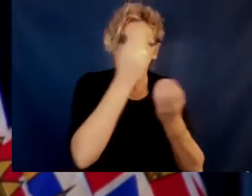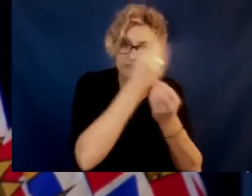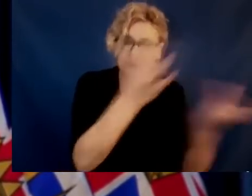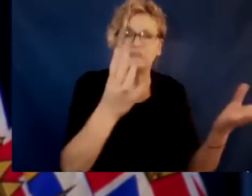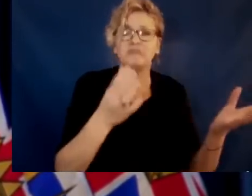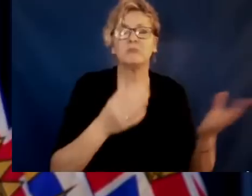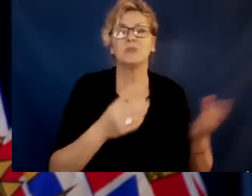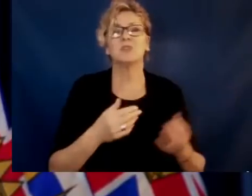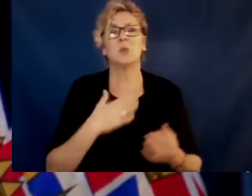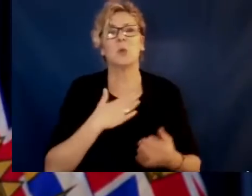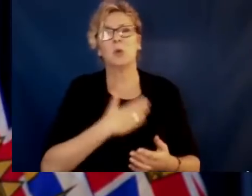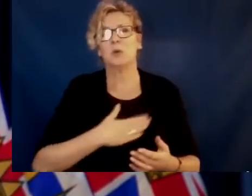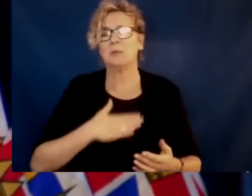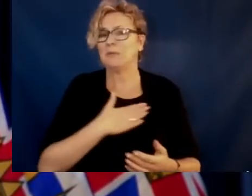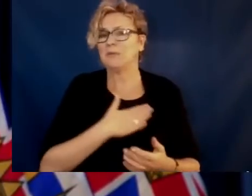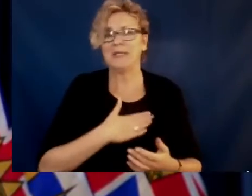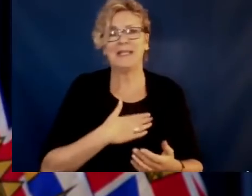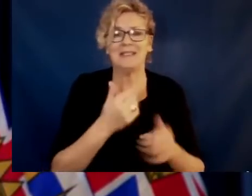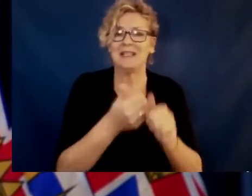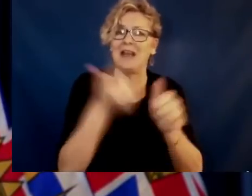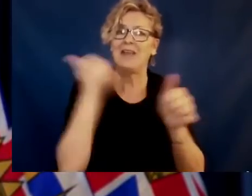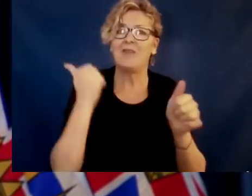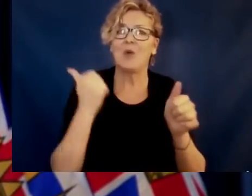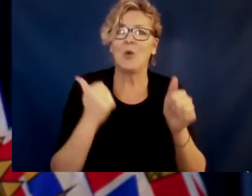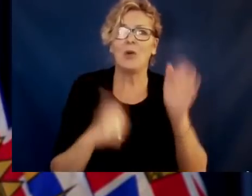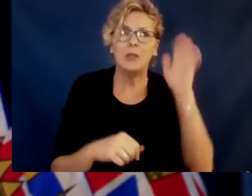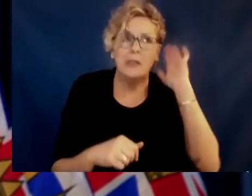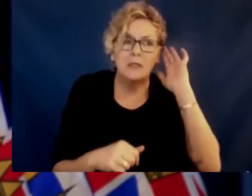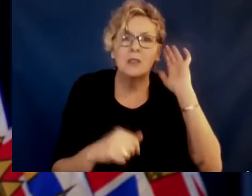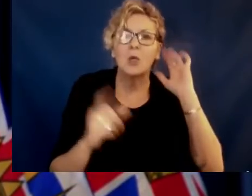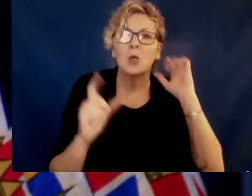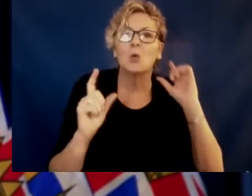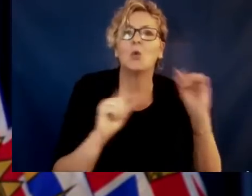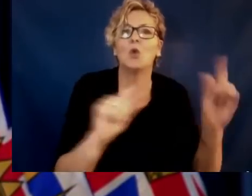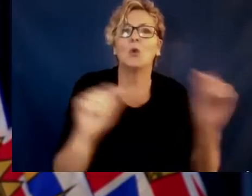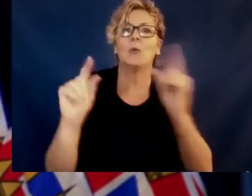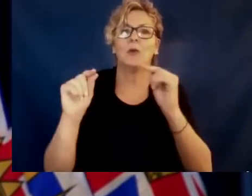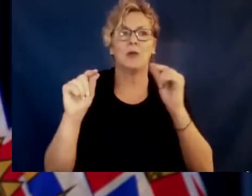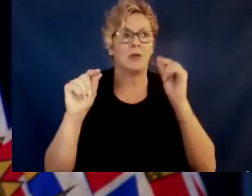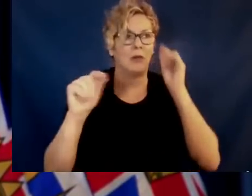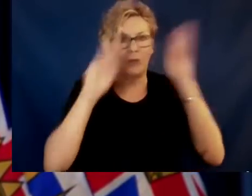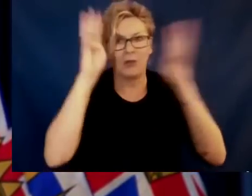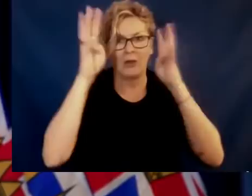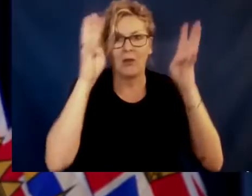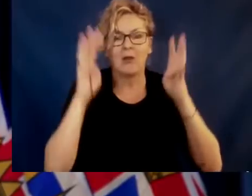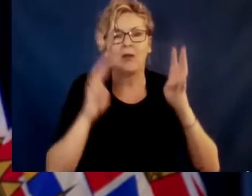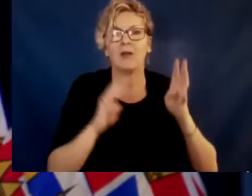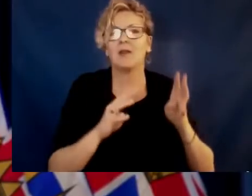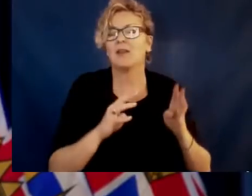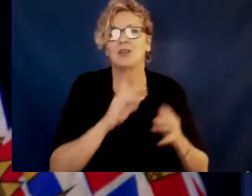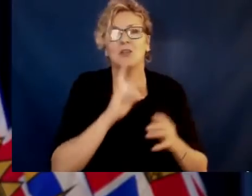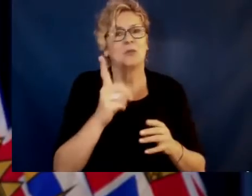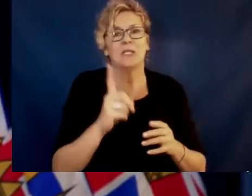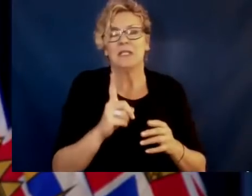rumours that we may or may not know to be true. Sometimes it's very challenging because we are all worried.